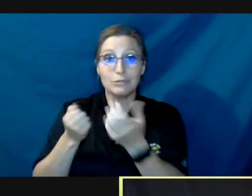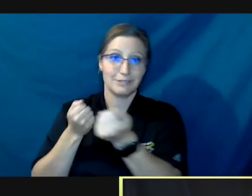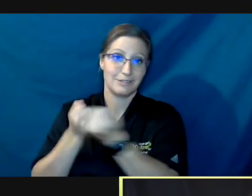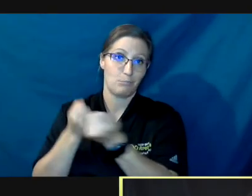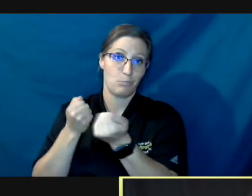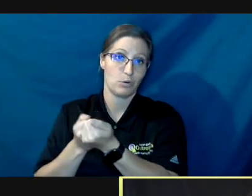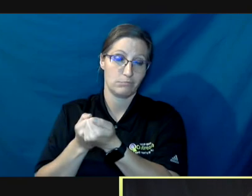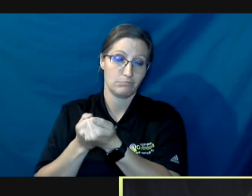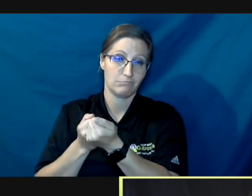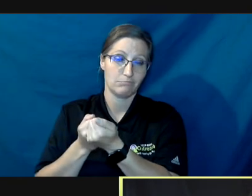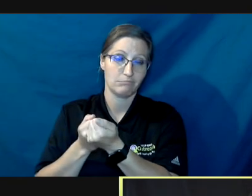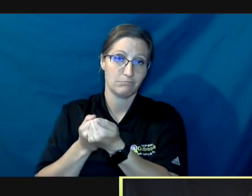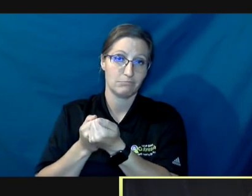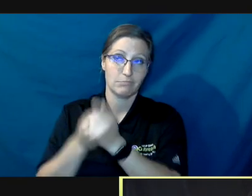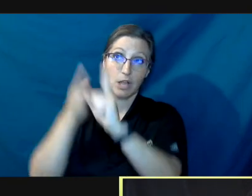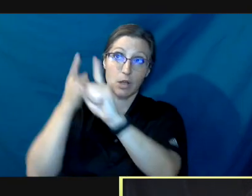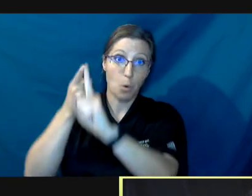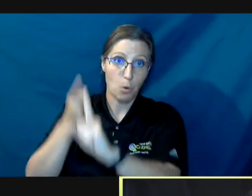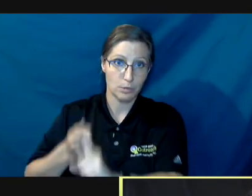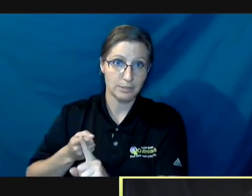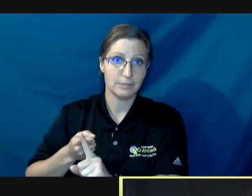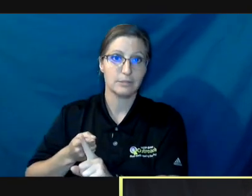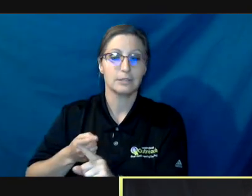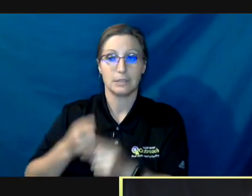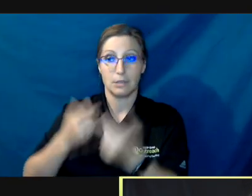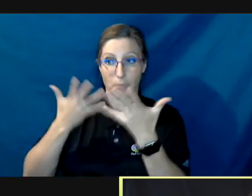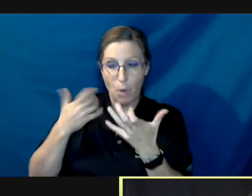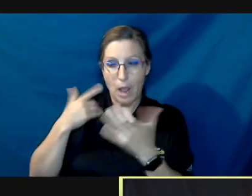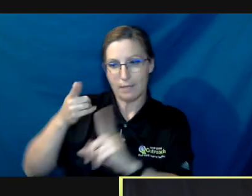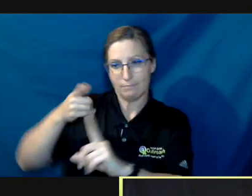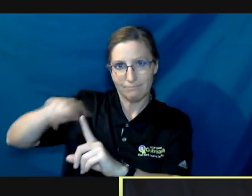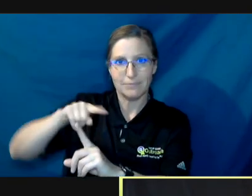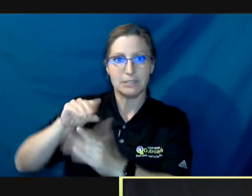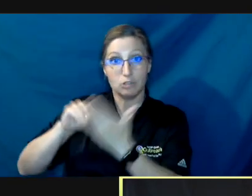support and the goals. The success we want to see of the student